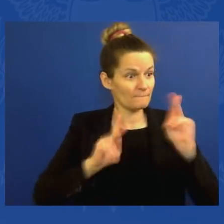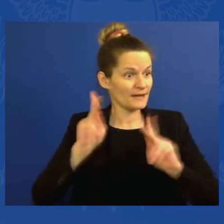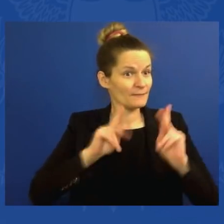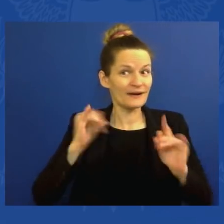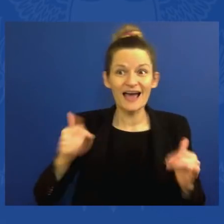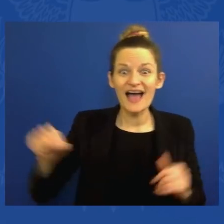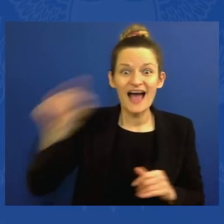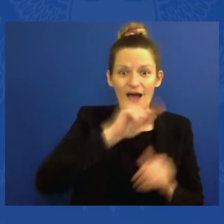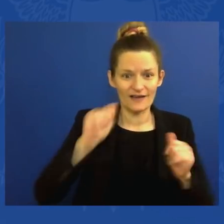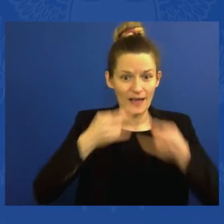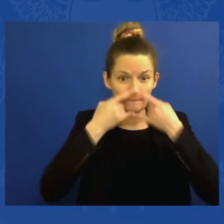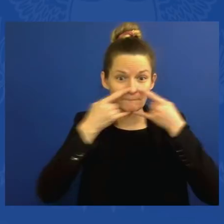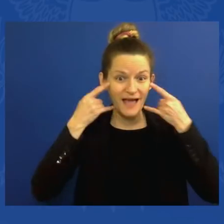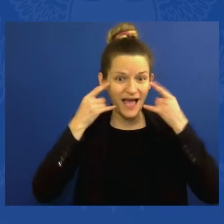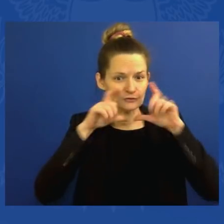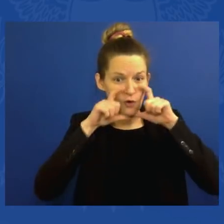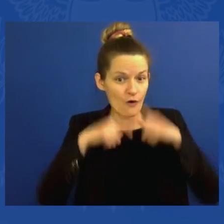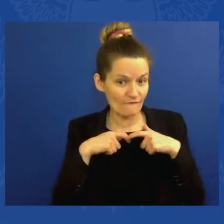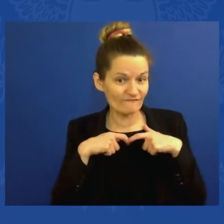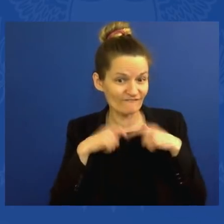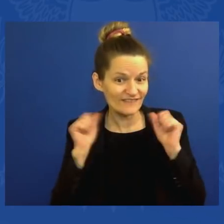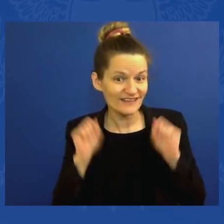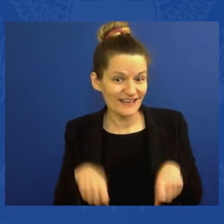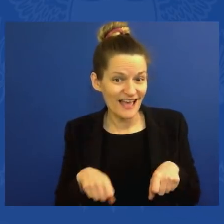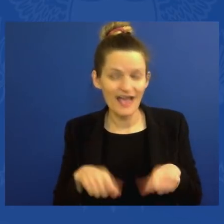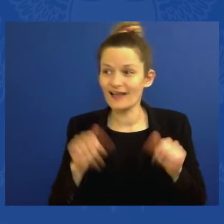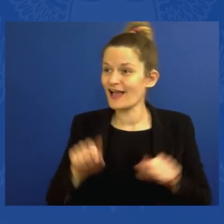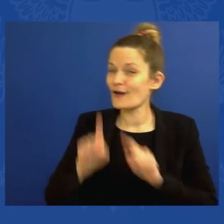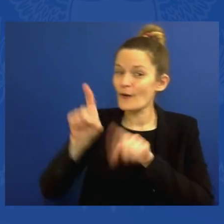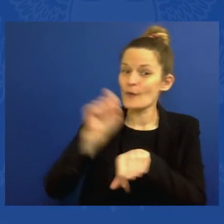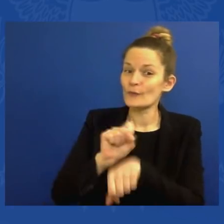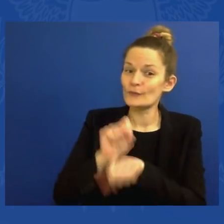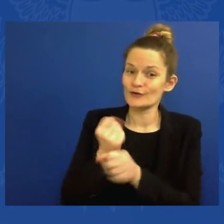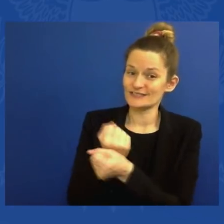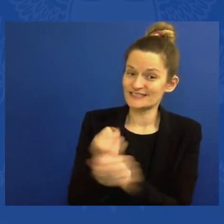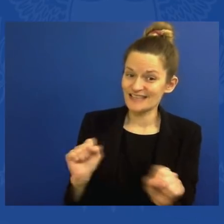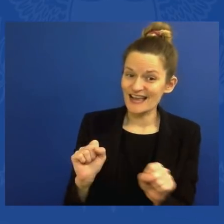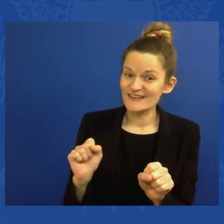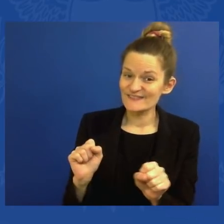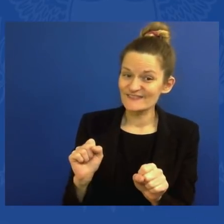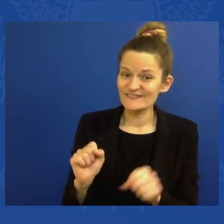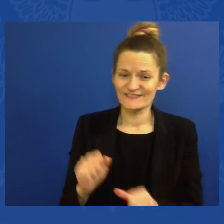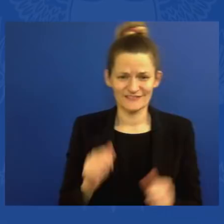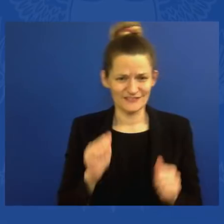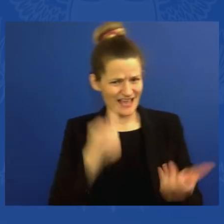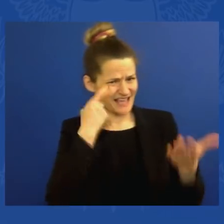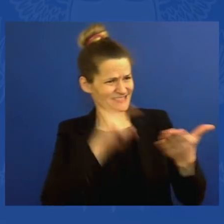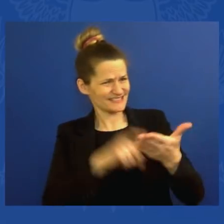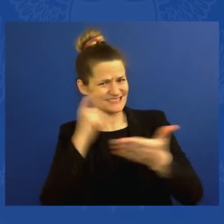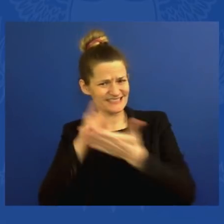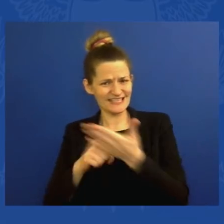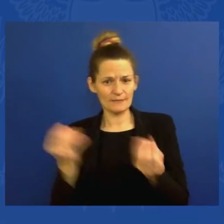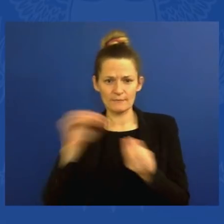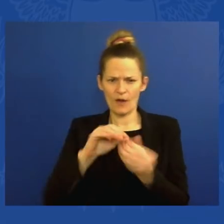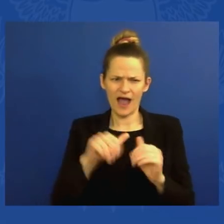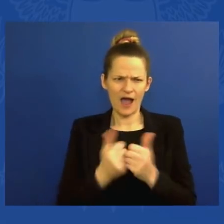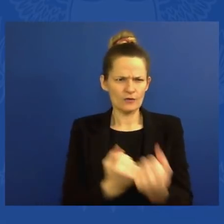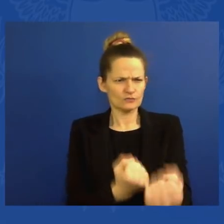that we're coming back stronger as a country and as a people. You know, we've been through two of the hardest years